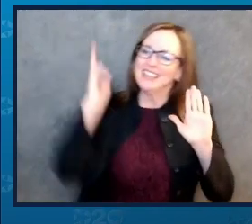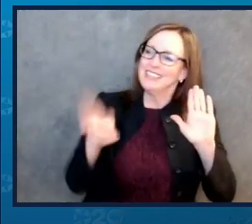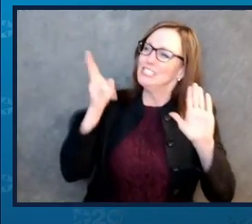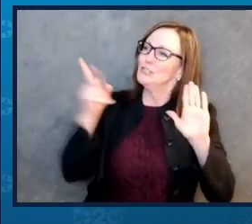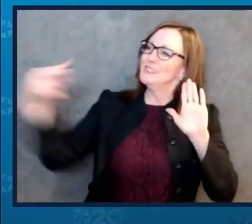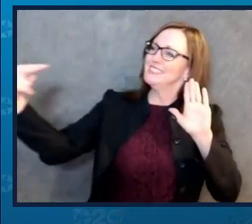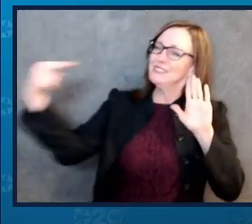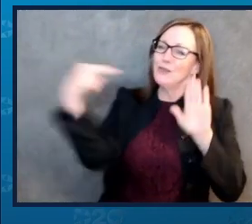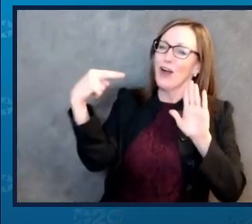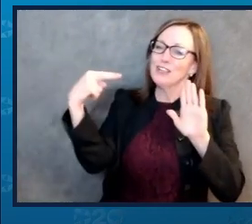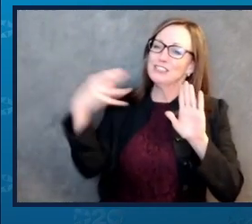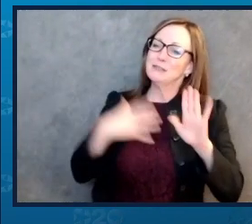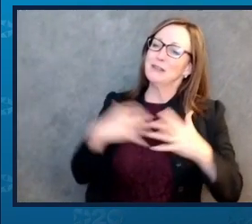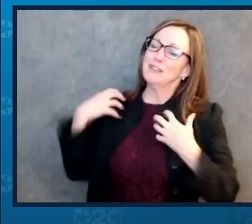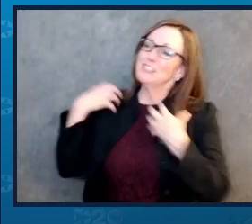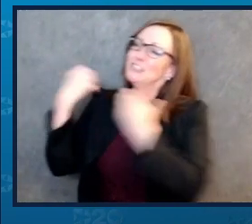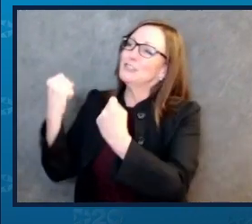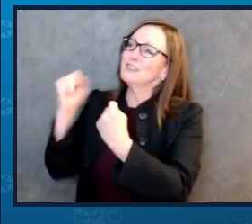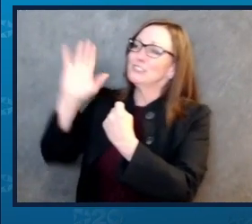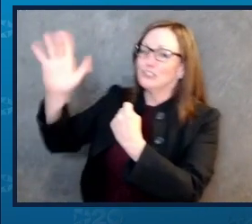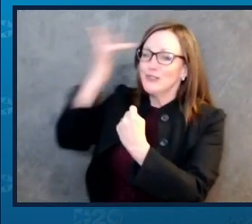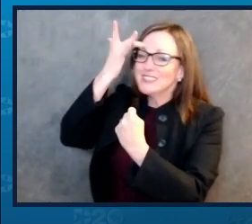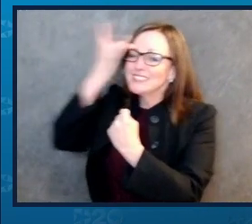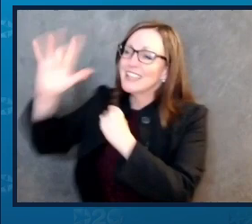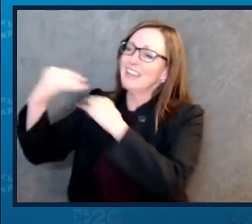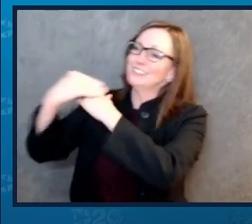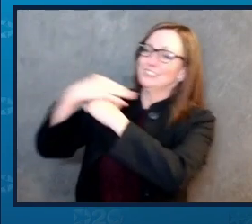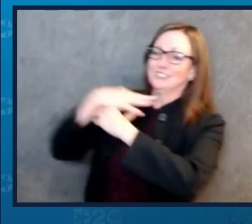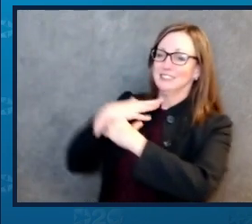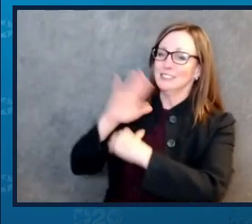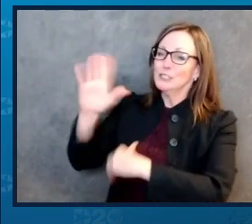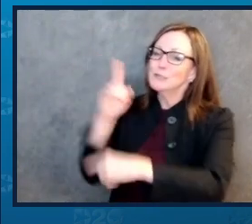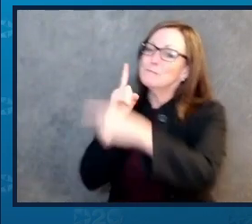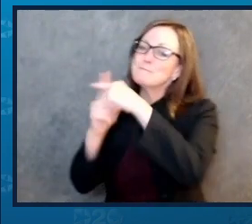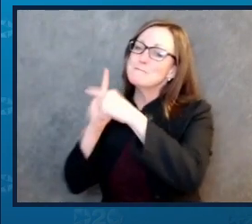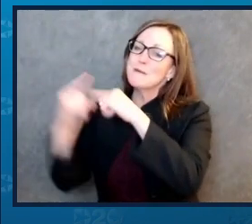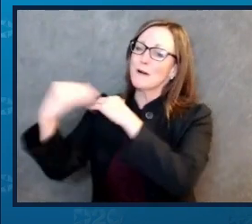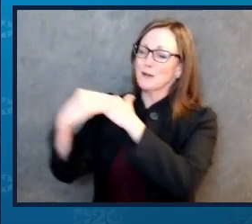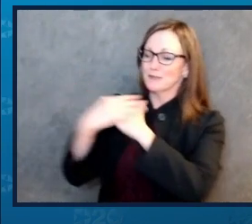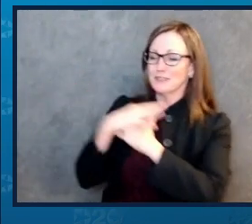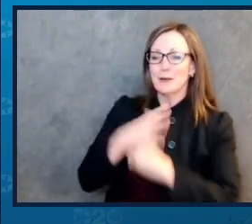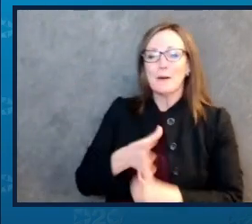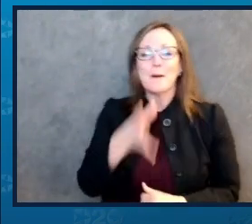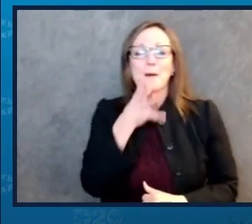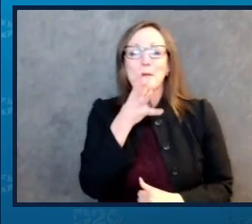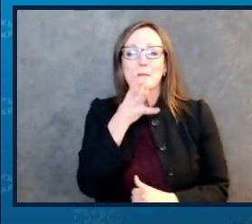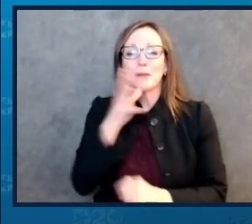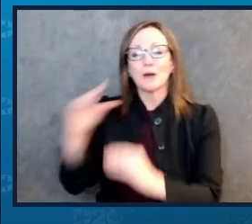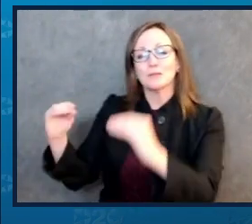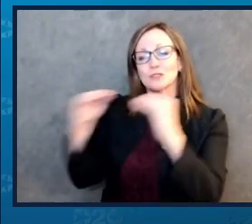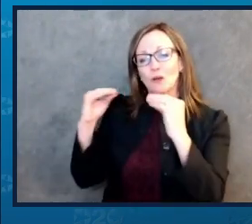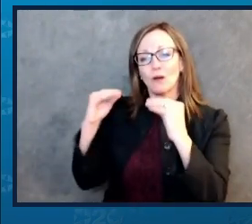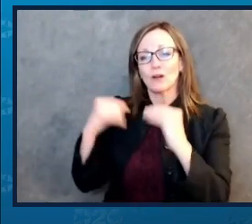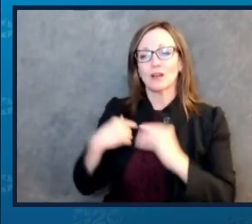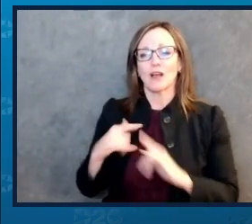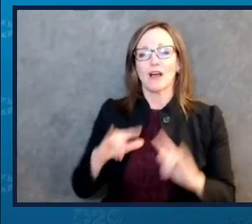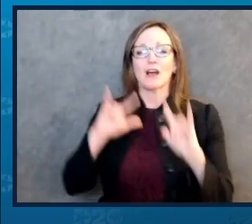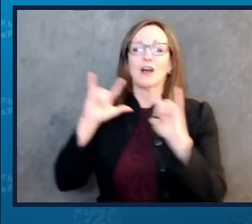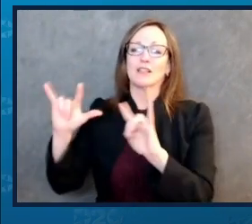OPTIMISM, THE VALUES THAT SHE RAISED US WITH. WE LOVE YOU.